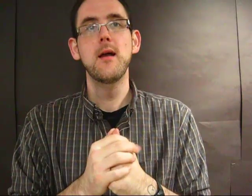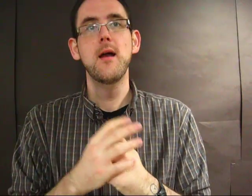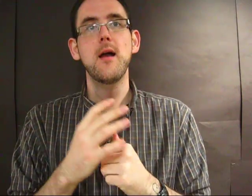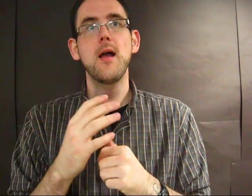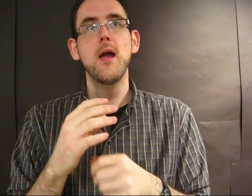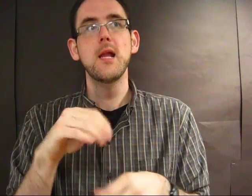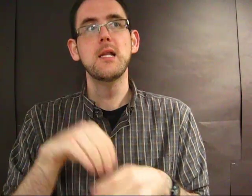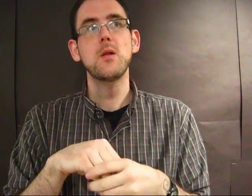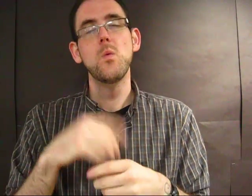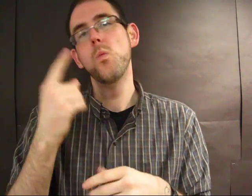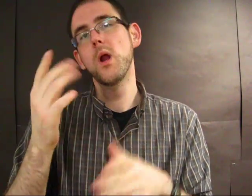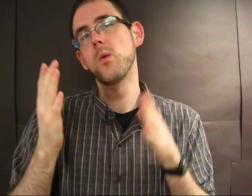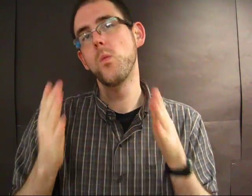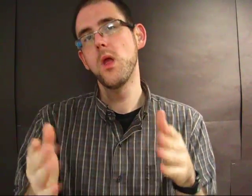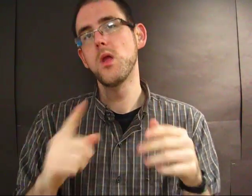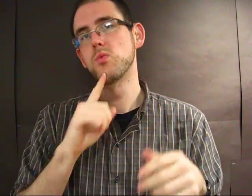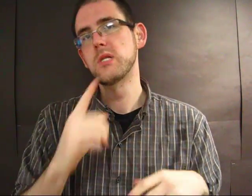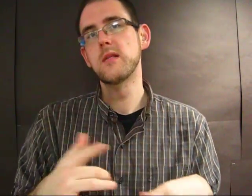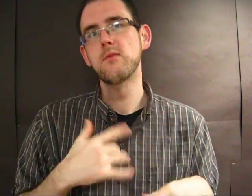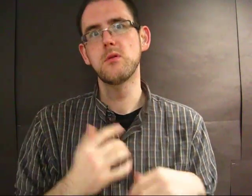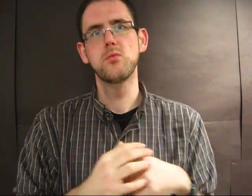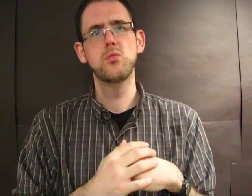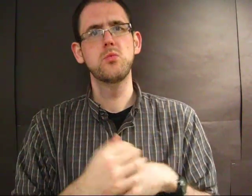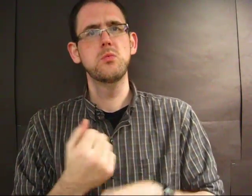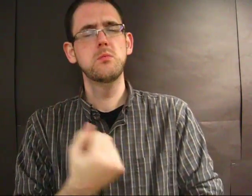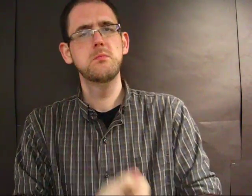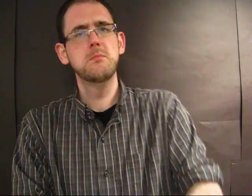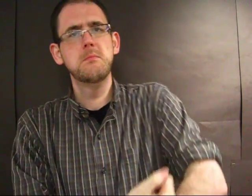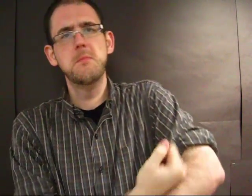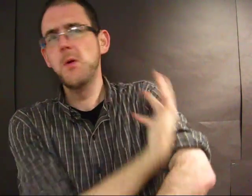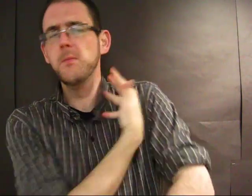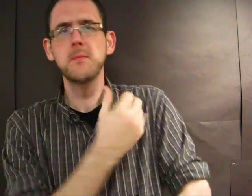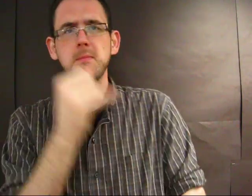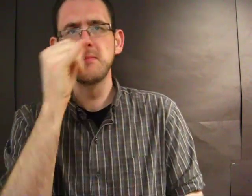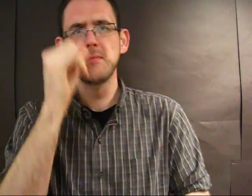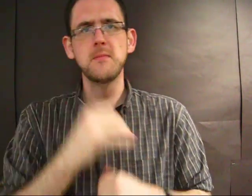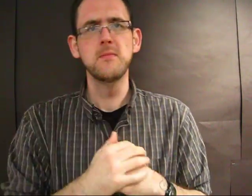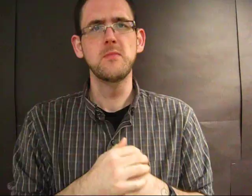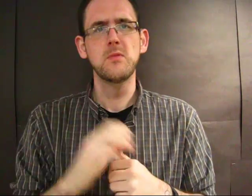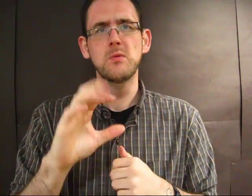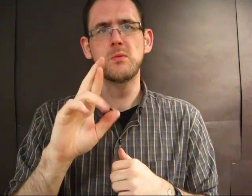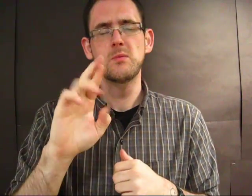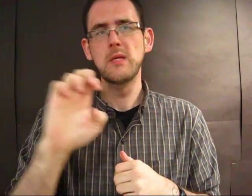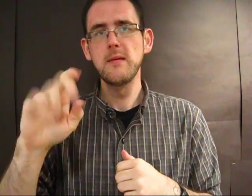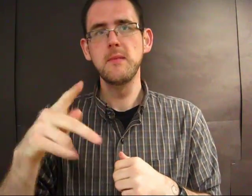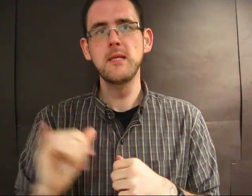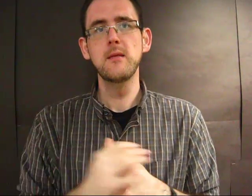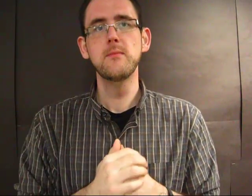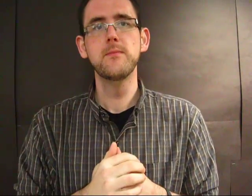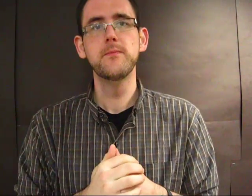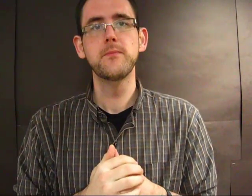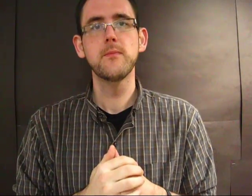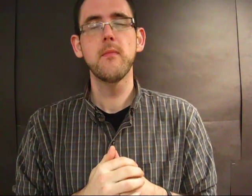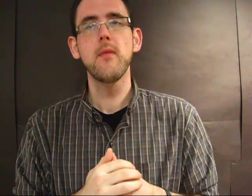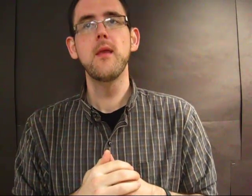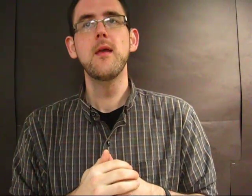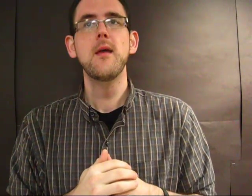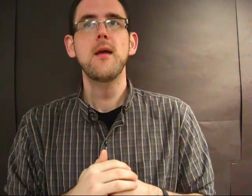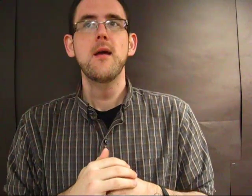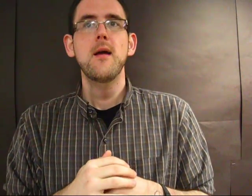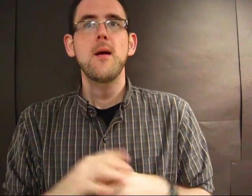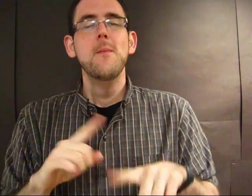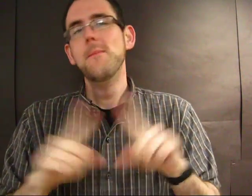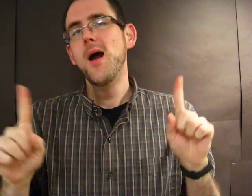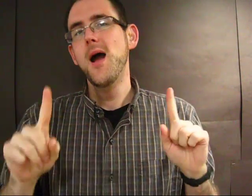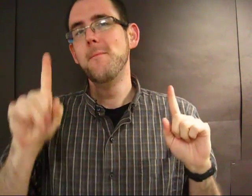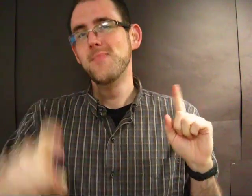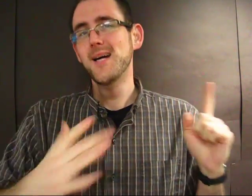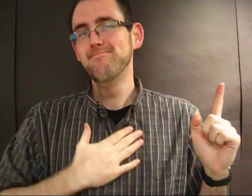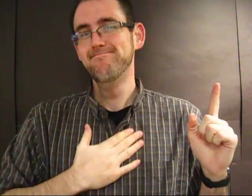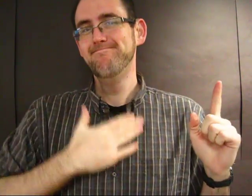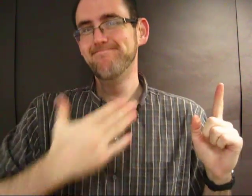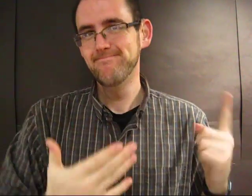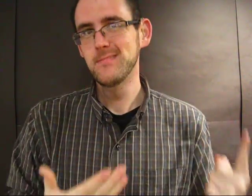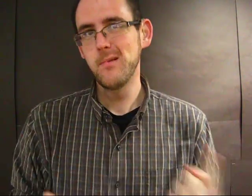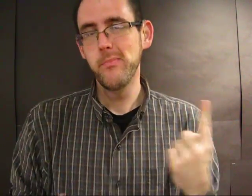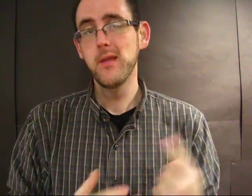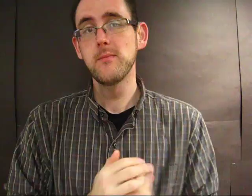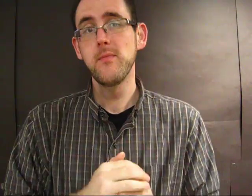In one way, it's very, very creepy! But I have to confess something.